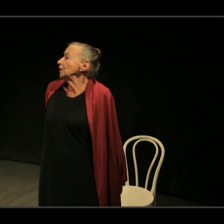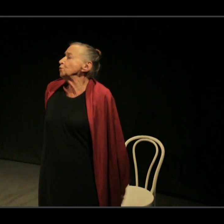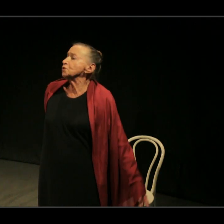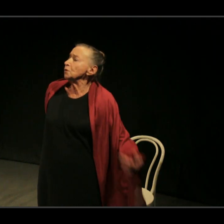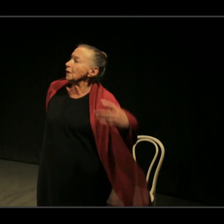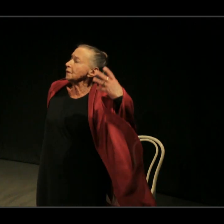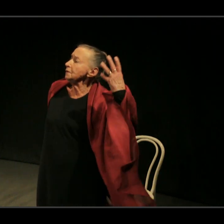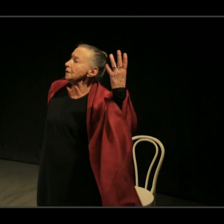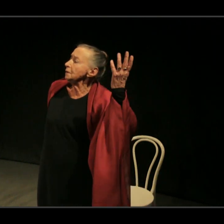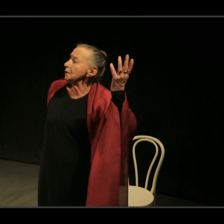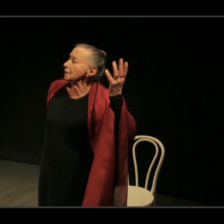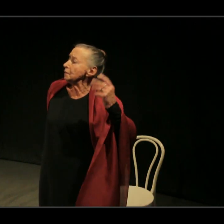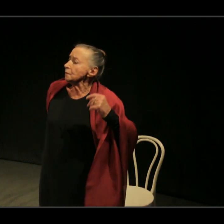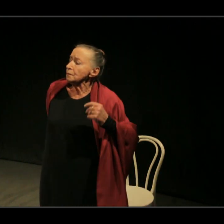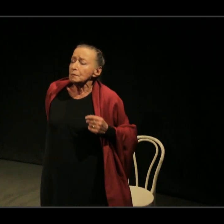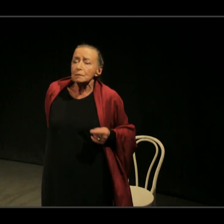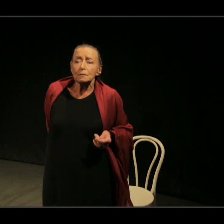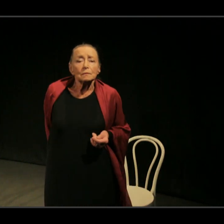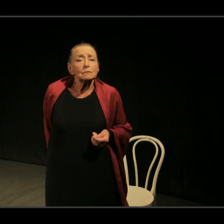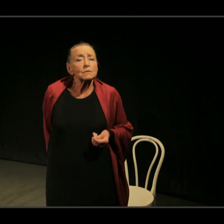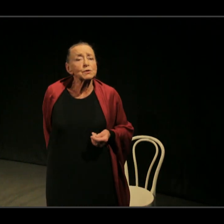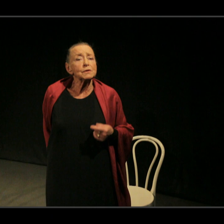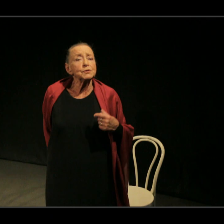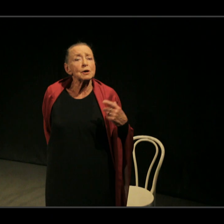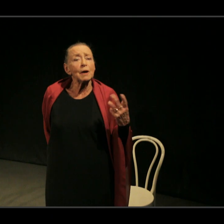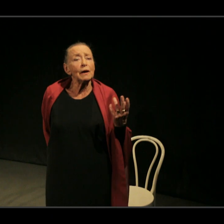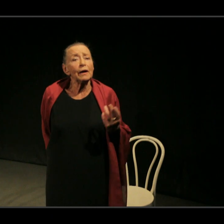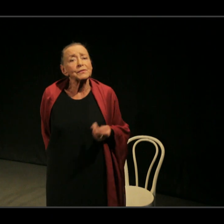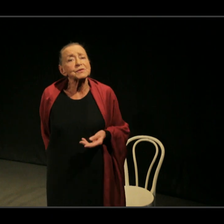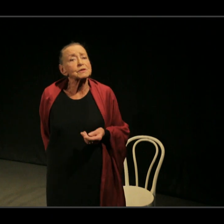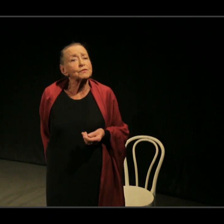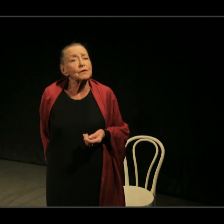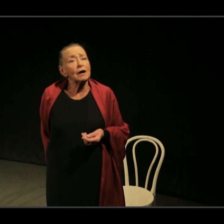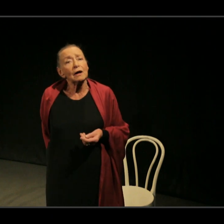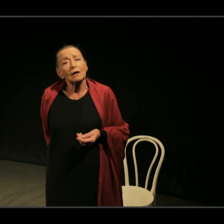The soul of enterprise. Now as for painting.